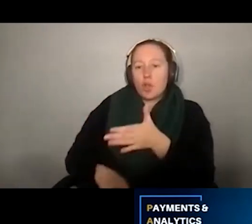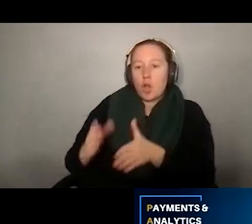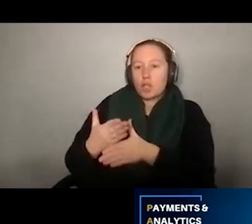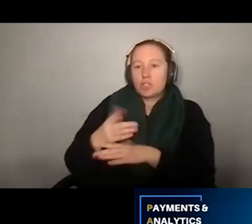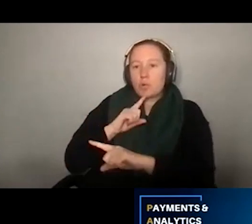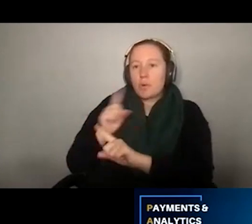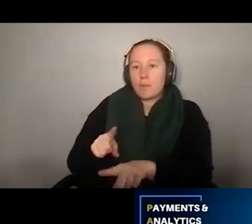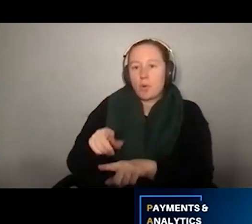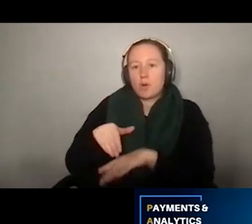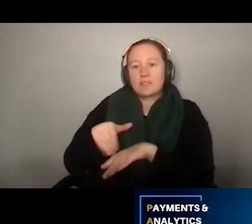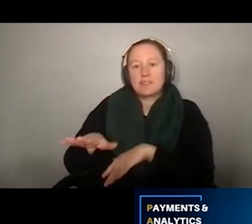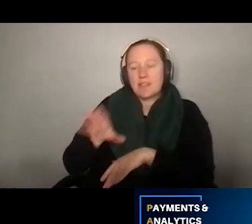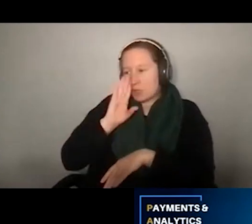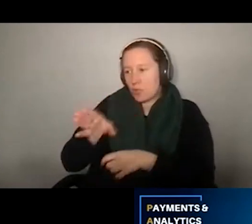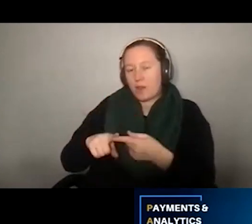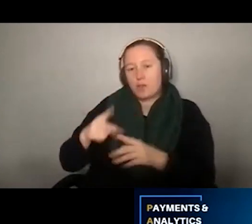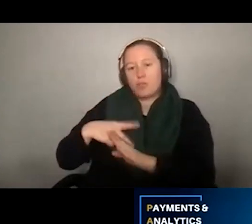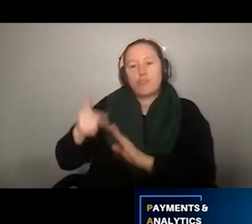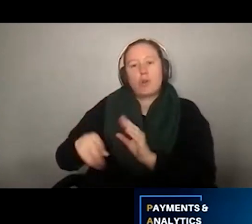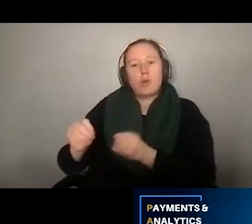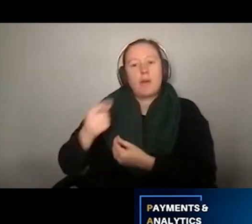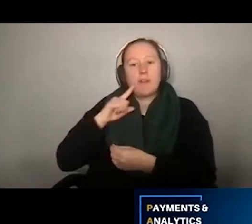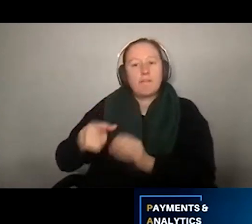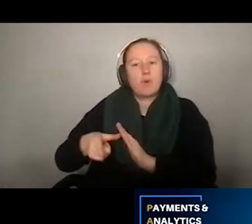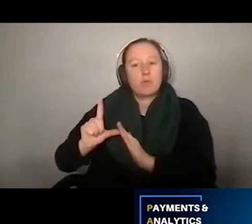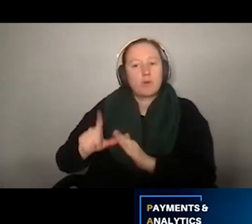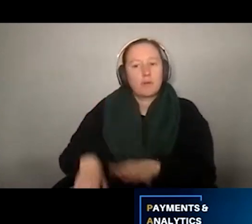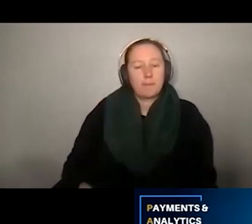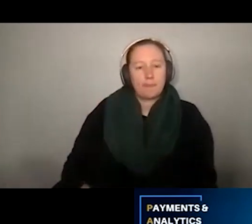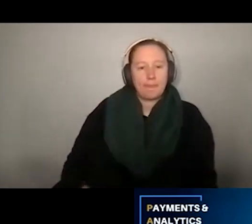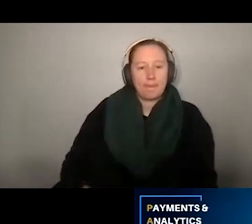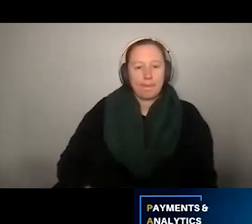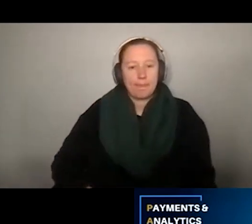sent directly to the program office for review. Did you have anything to add to that, Jeremy?